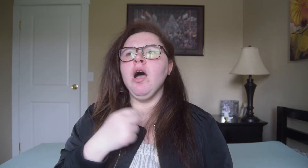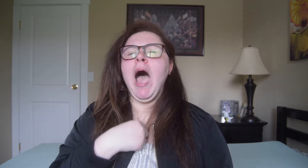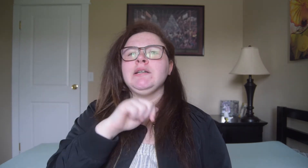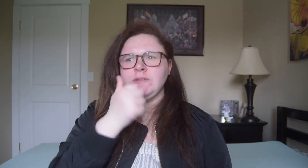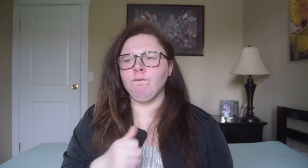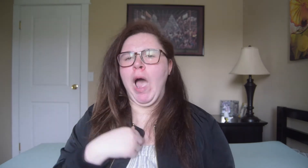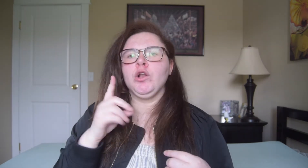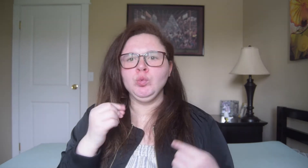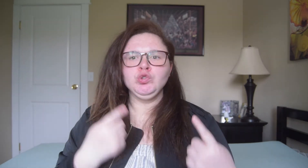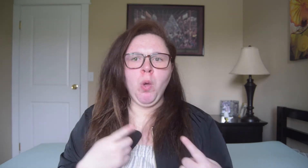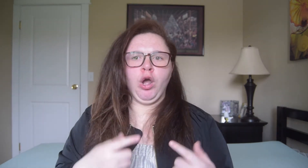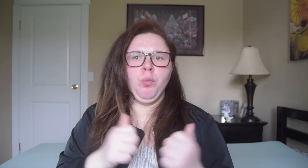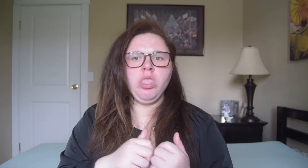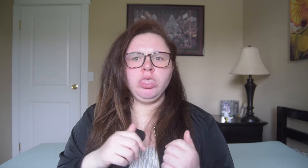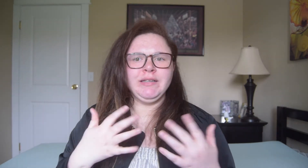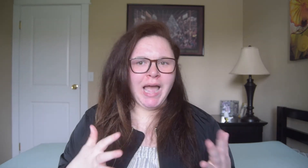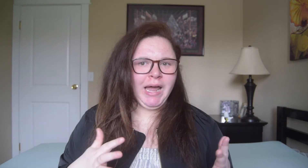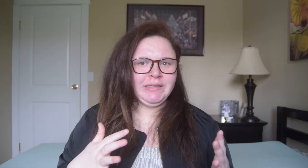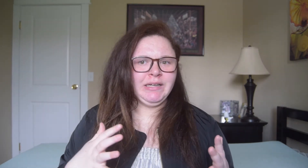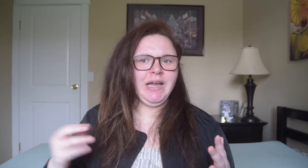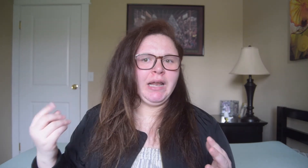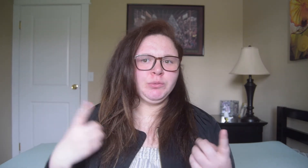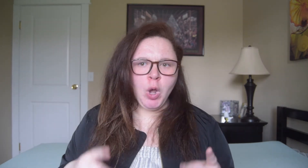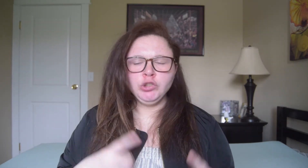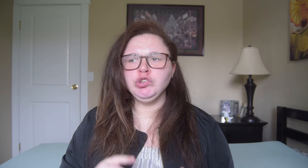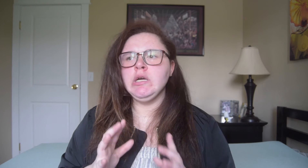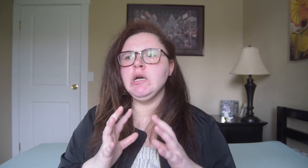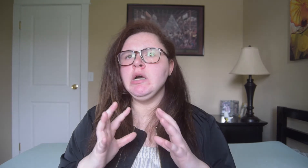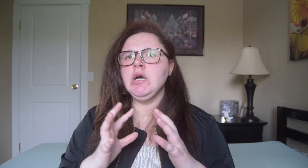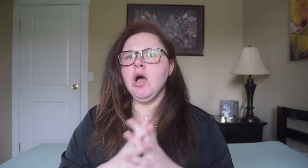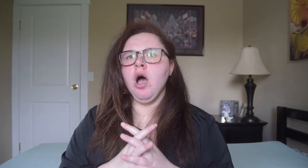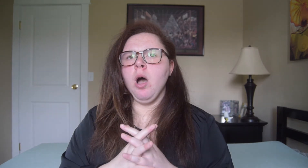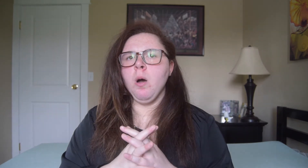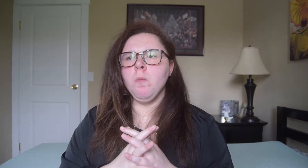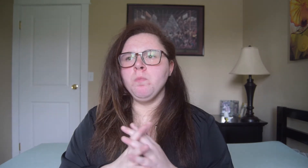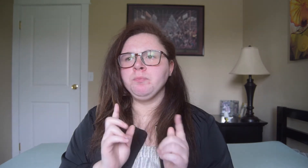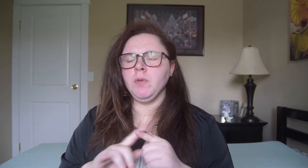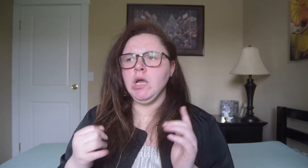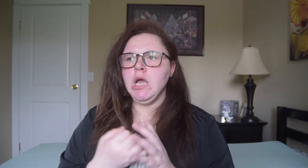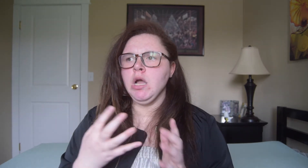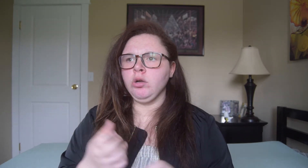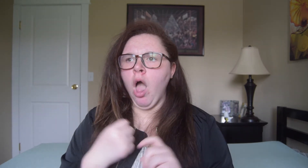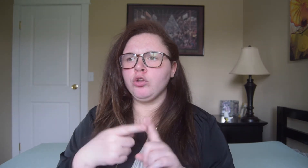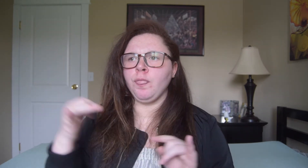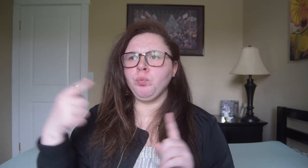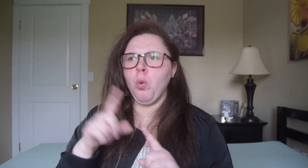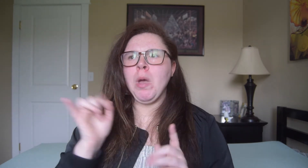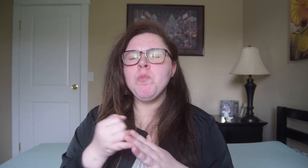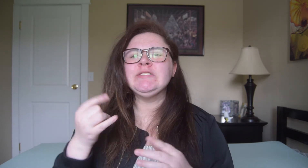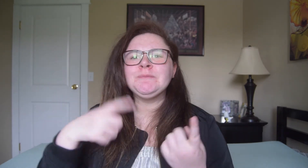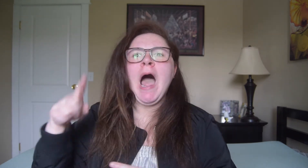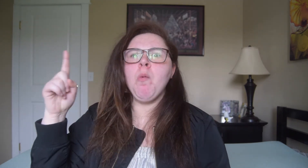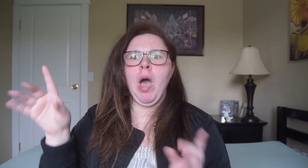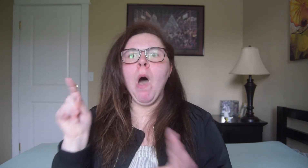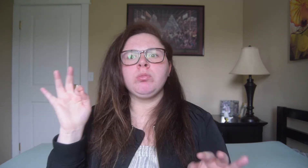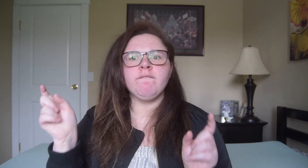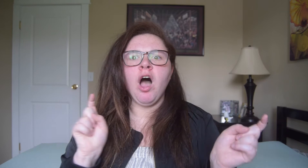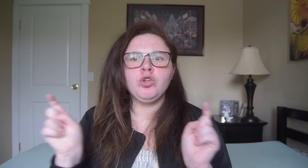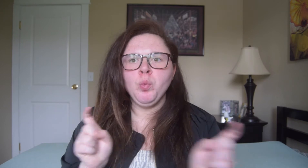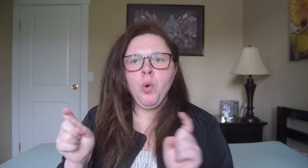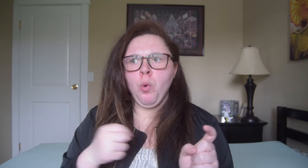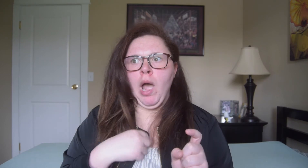I do struggle with anxiety/depression but it got to the point where it was spiraling out of control